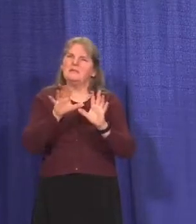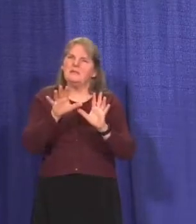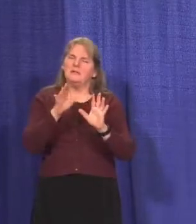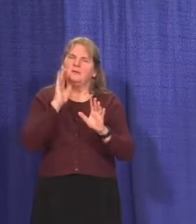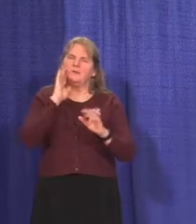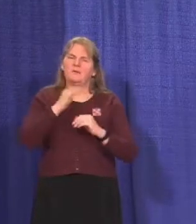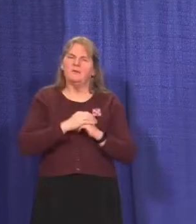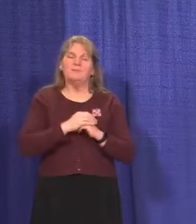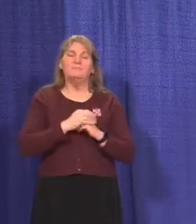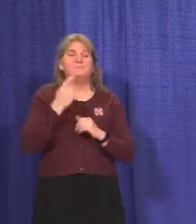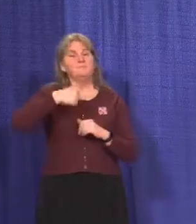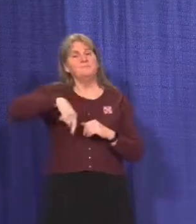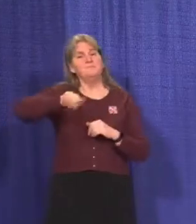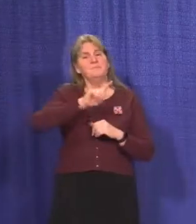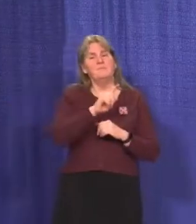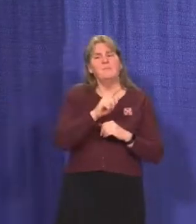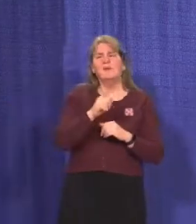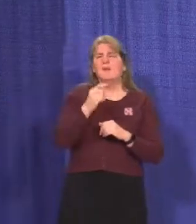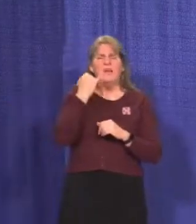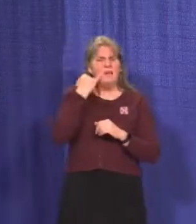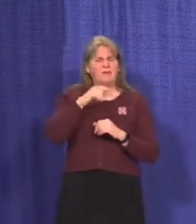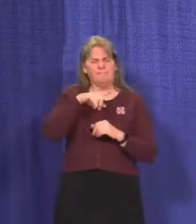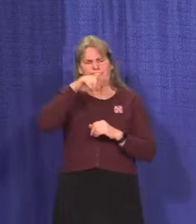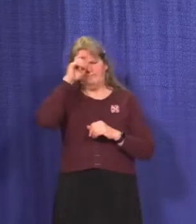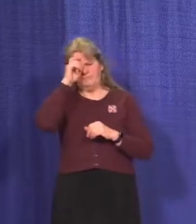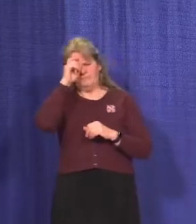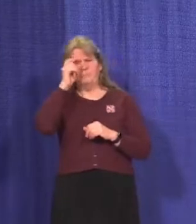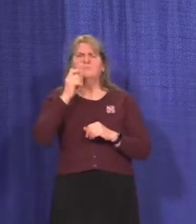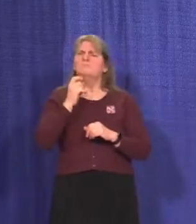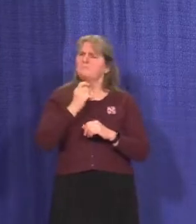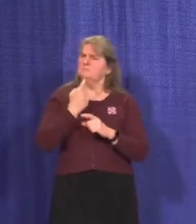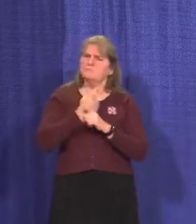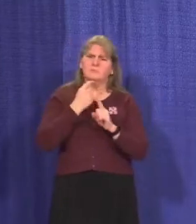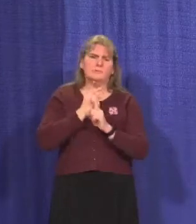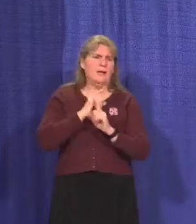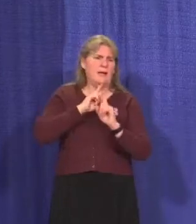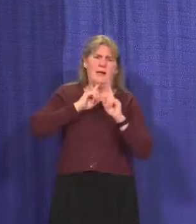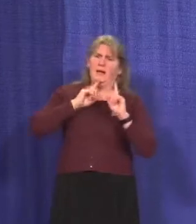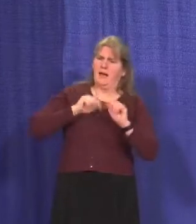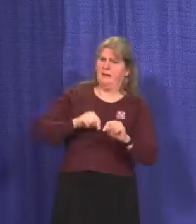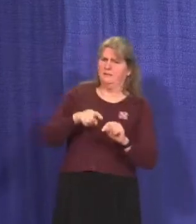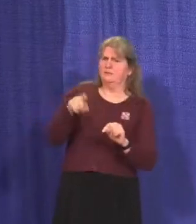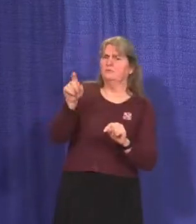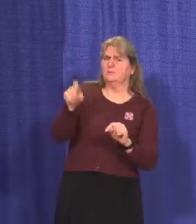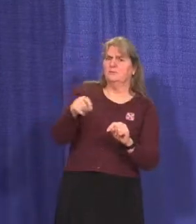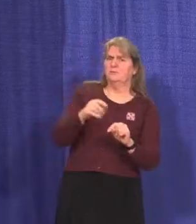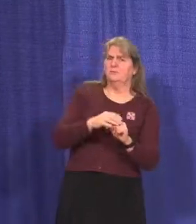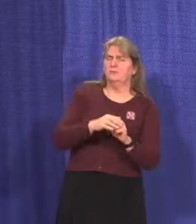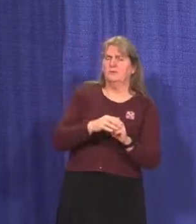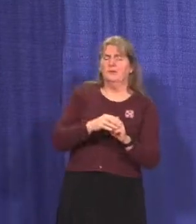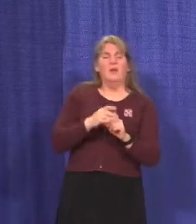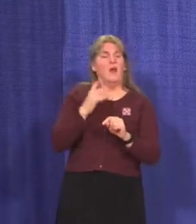answered and everyone should feel as confident as I will at the moment of vaccination.